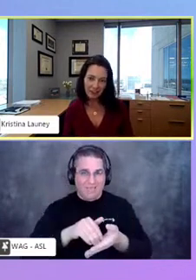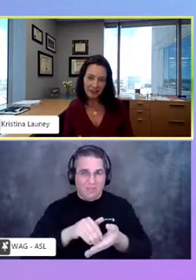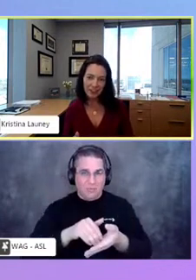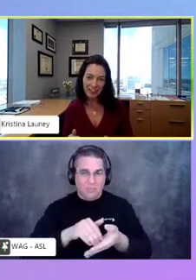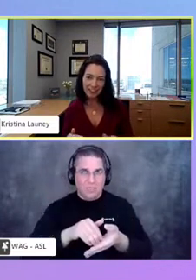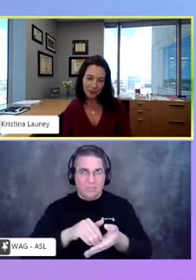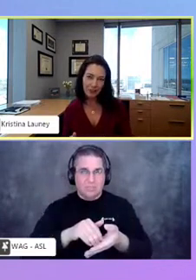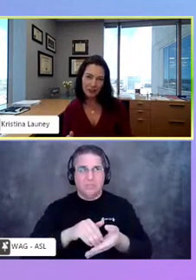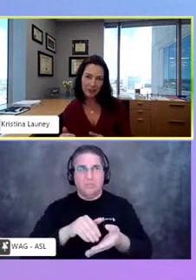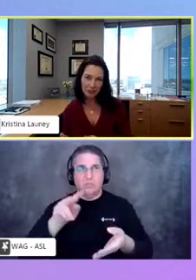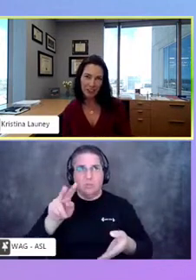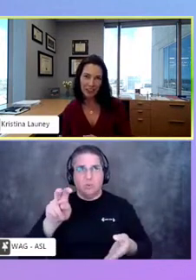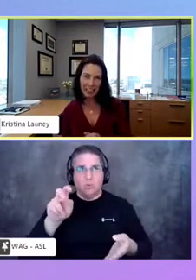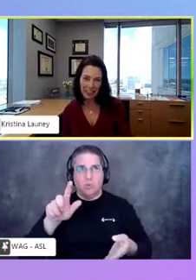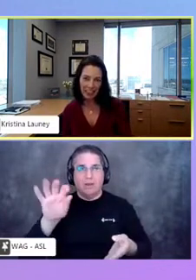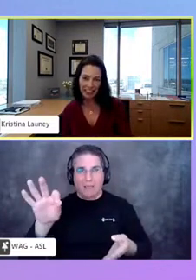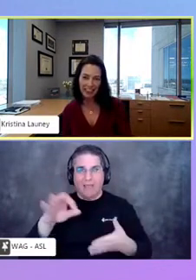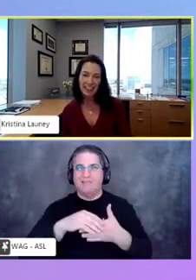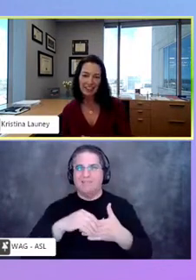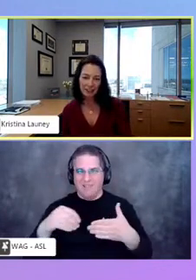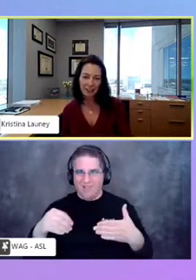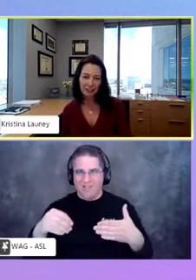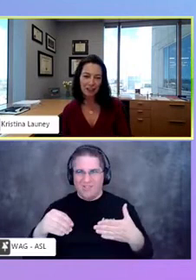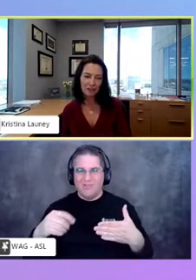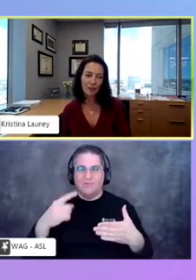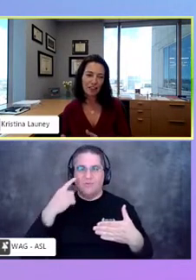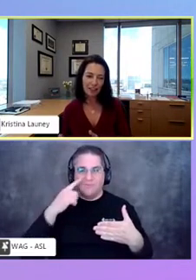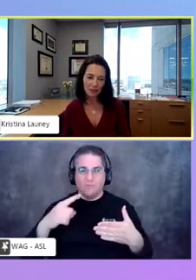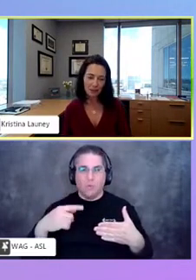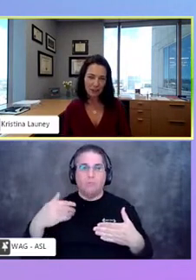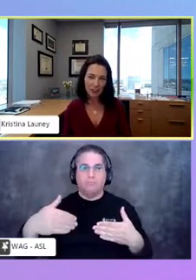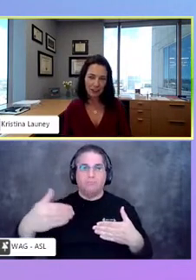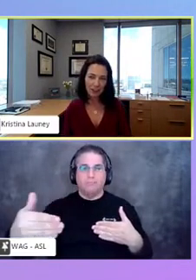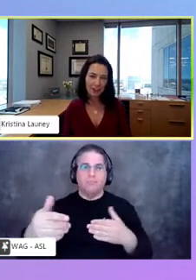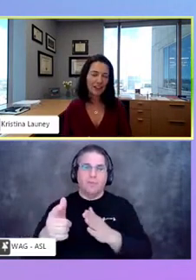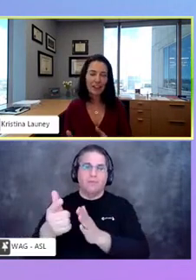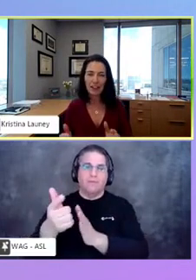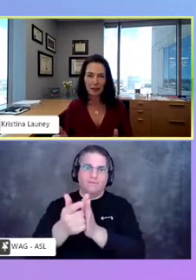111 and $614,000 and, for a first violation, and 223 and